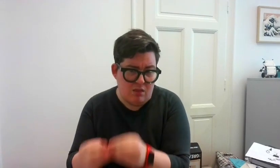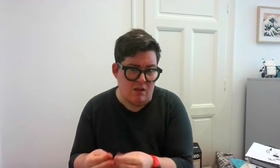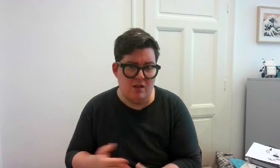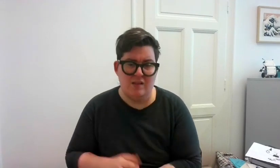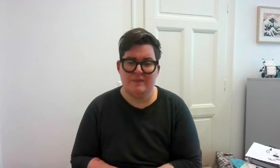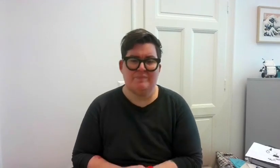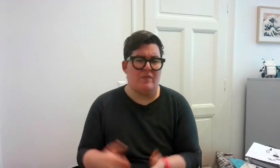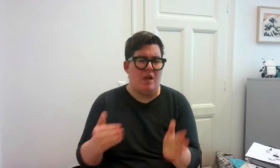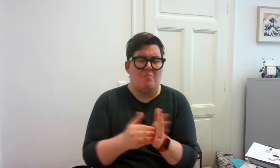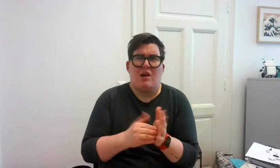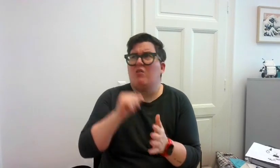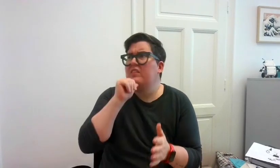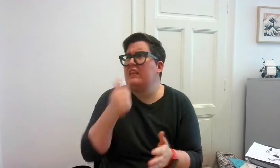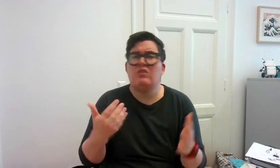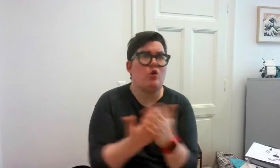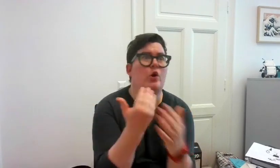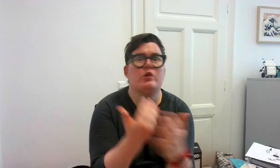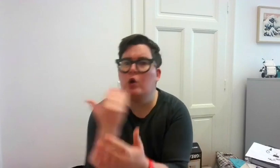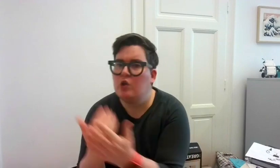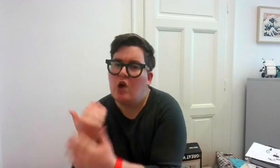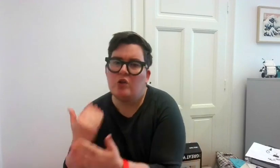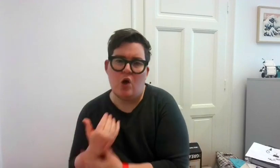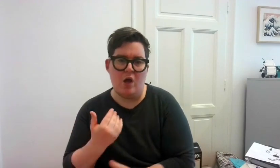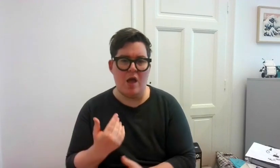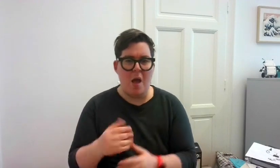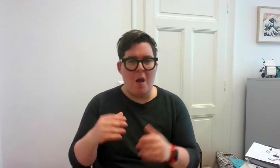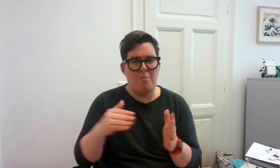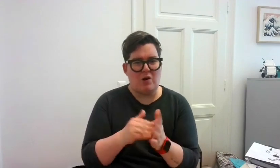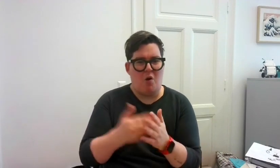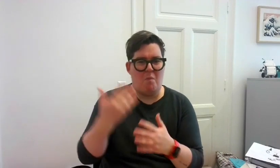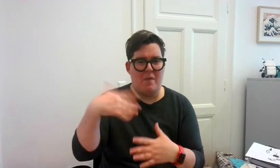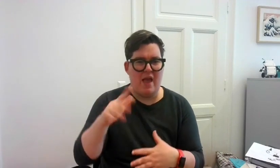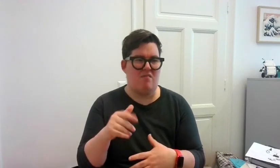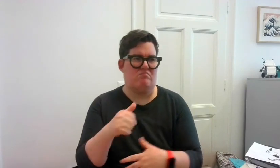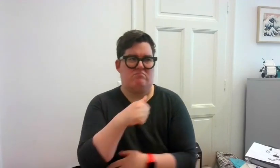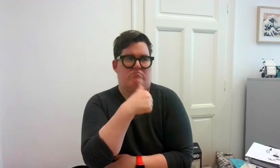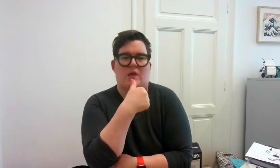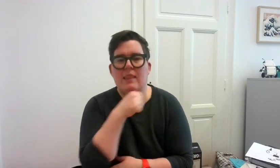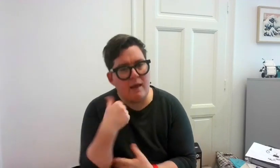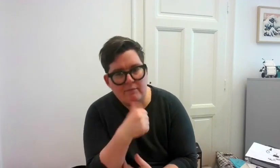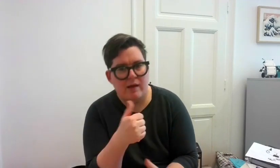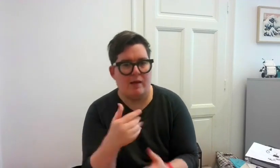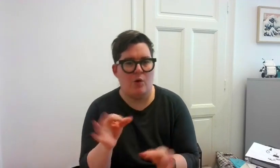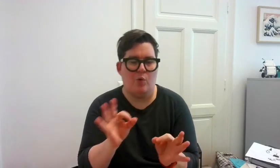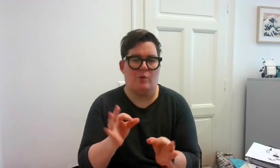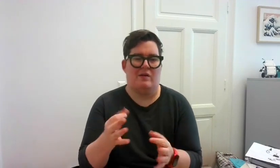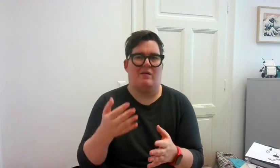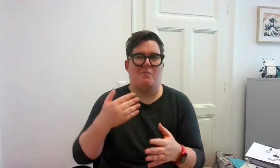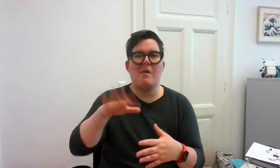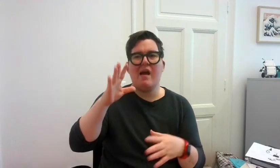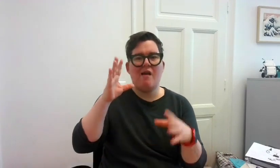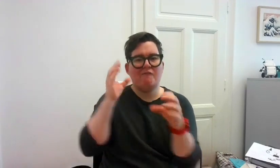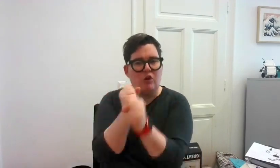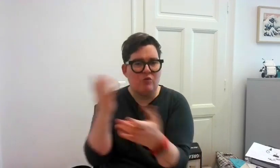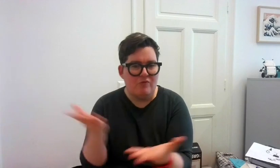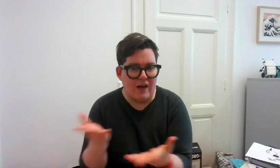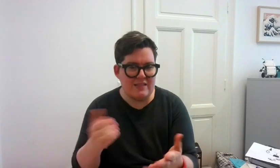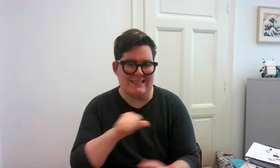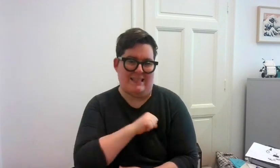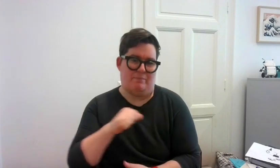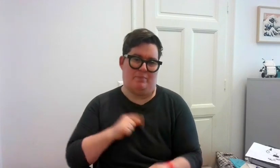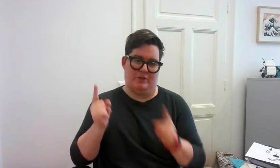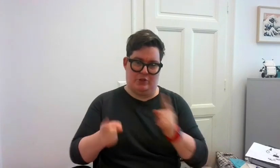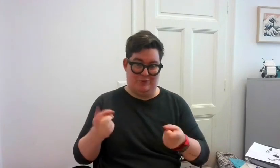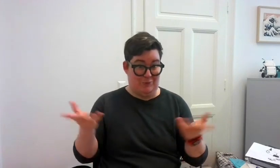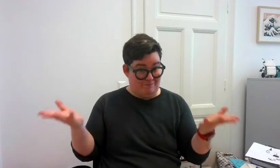We don't need always the next new thing. We need the boring, the self-determined things more.